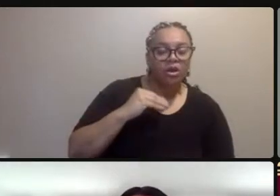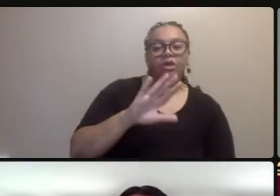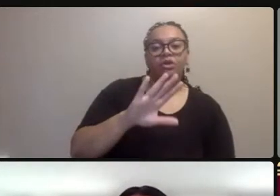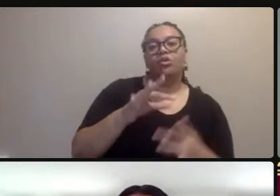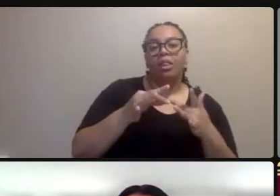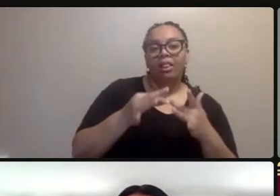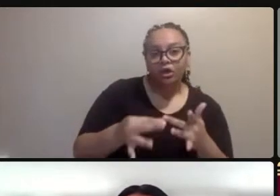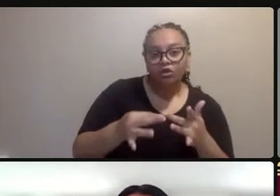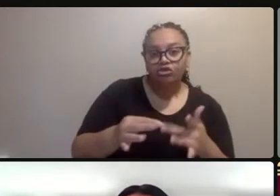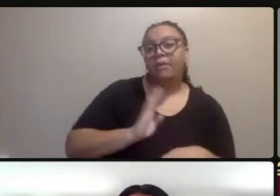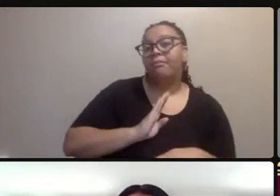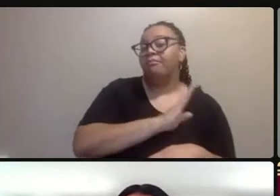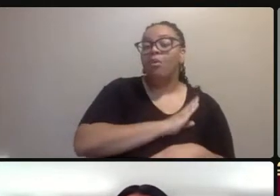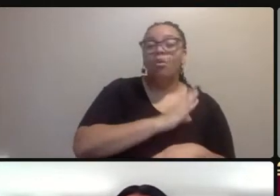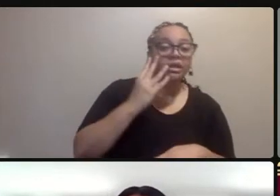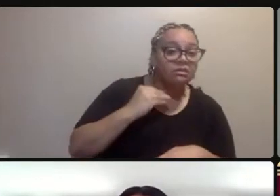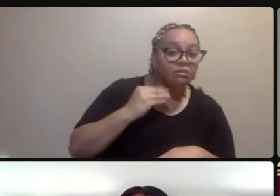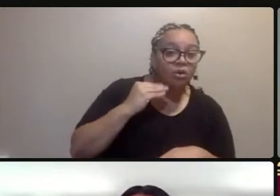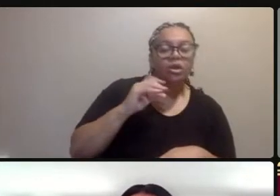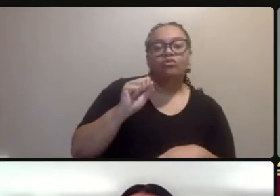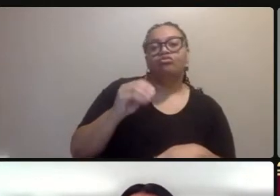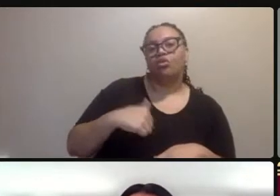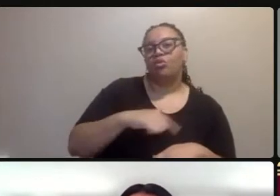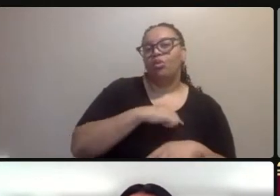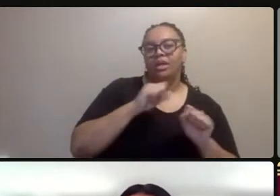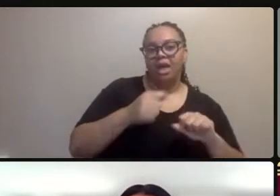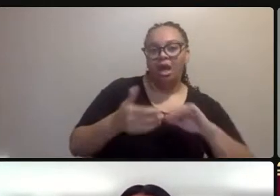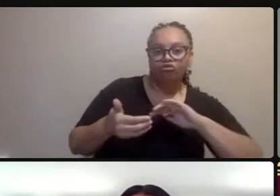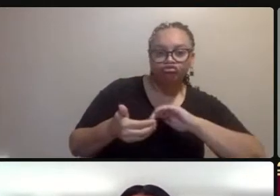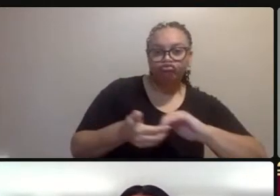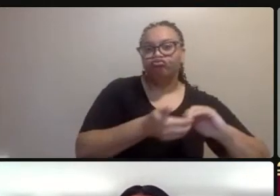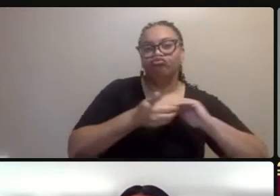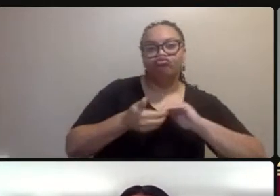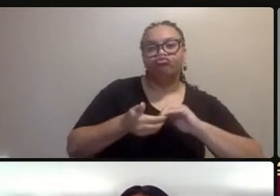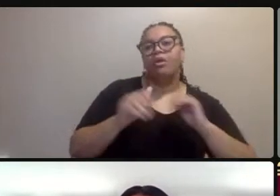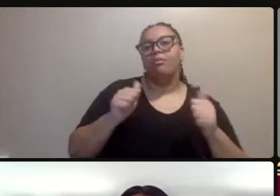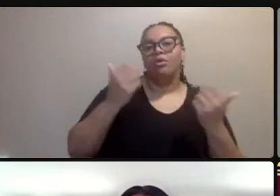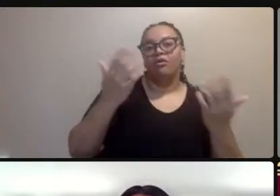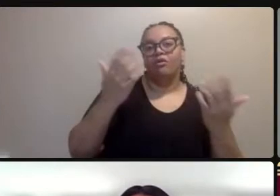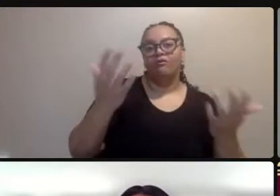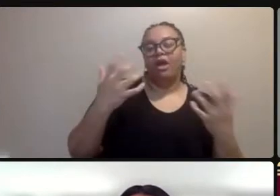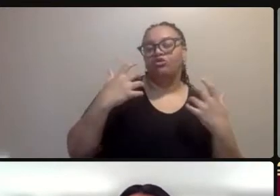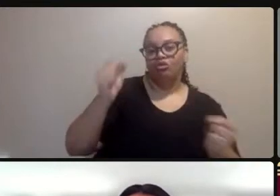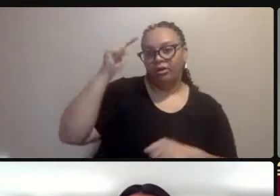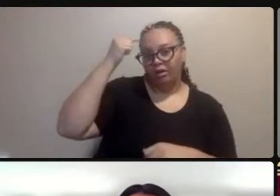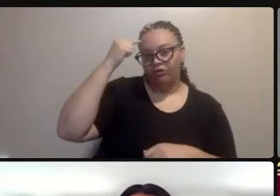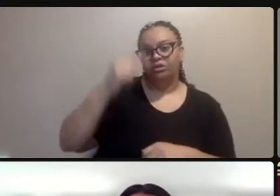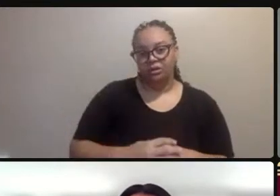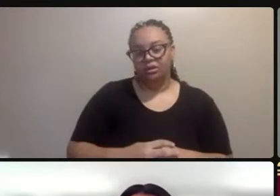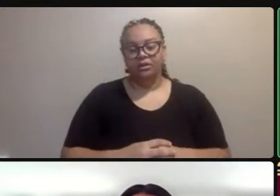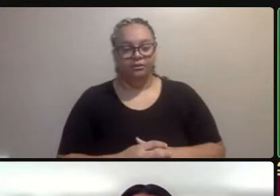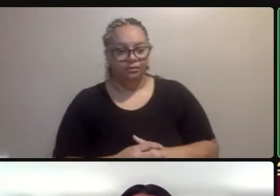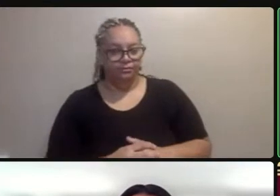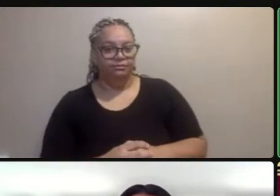WILL CONTRIBUTE AS A MEMBER OF THE BOARD INCLUDING DETAILING